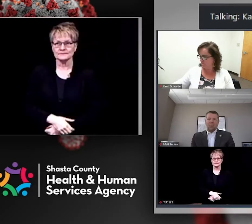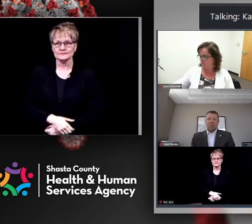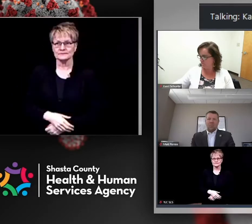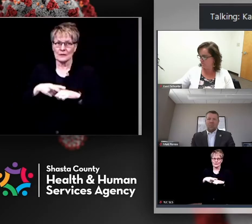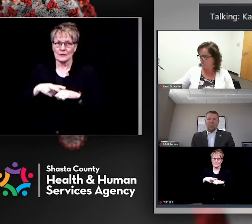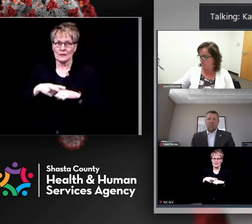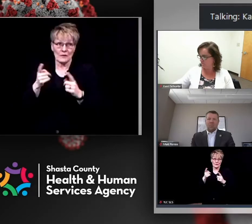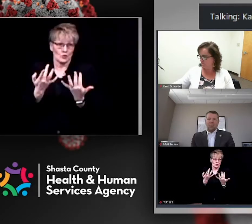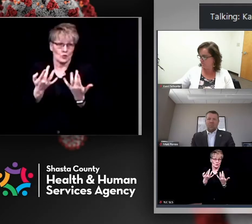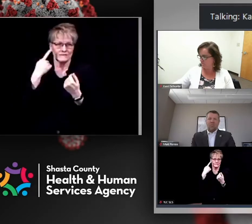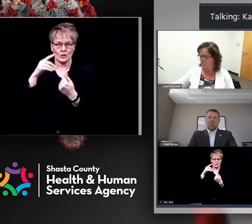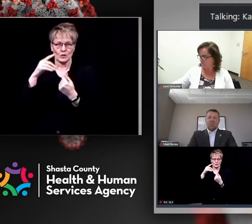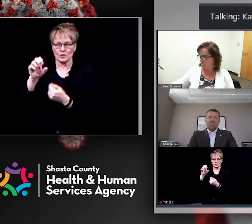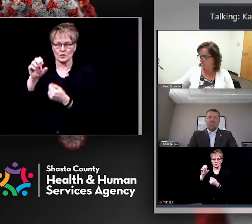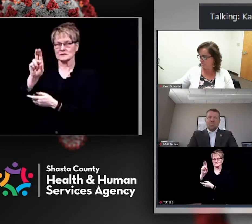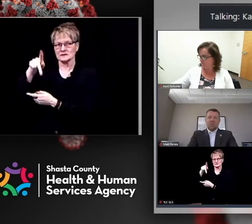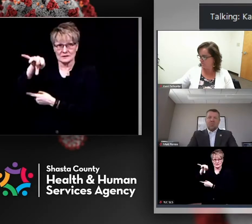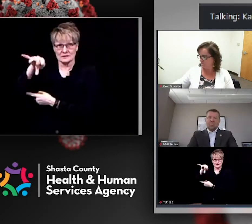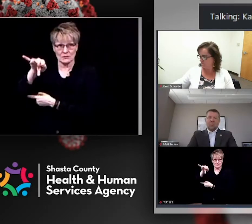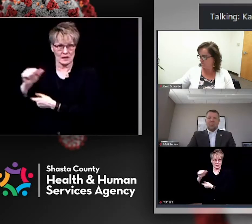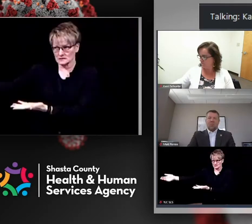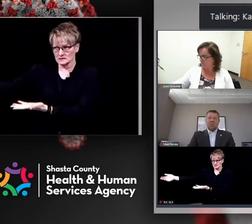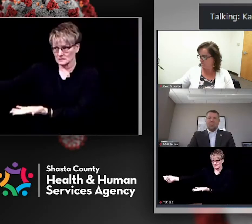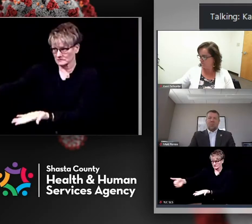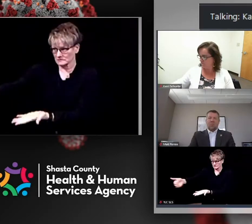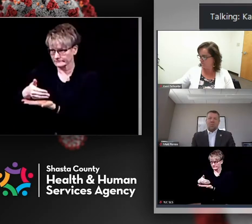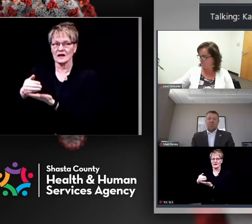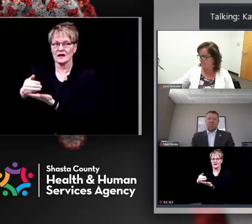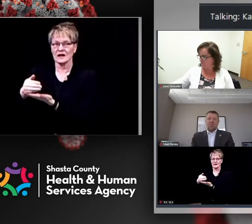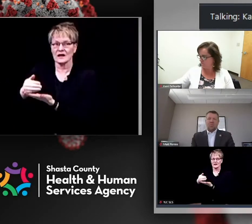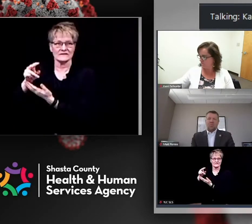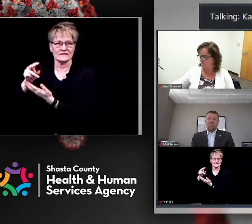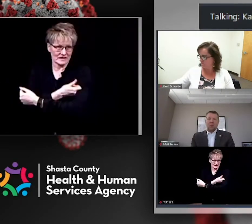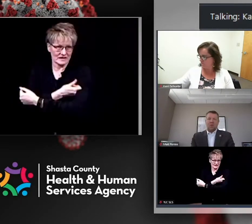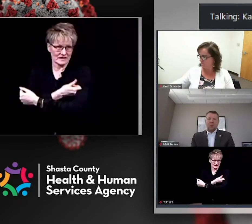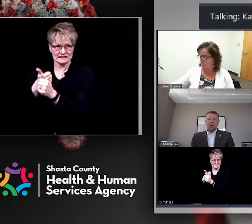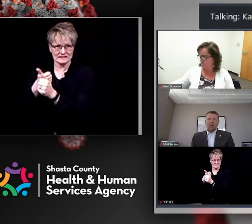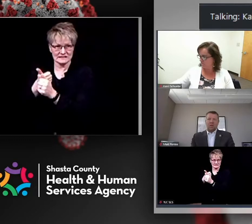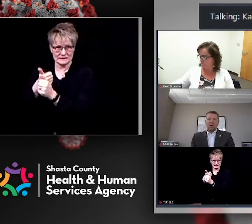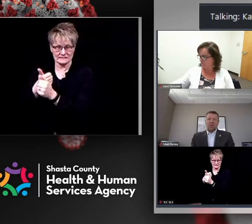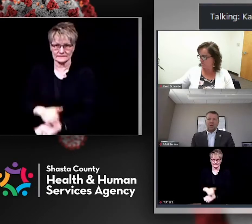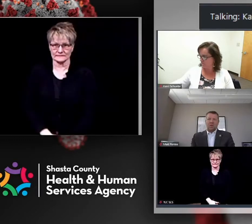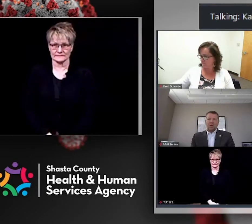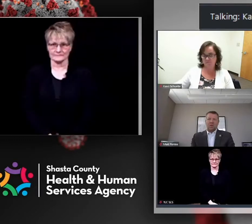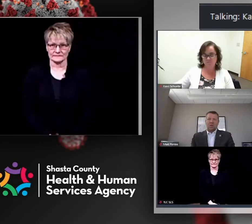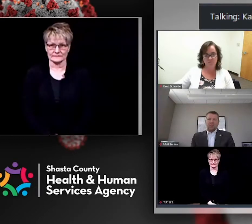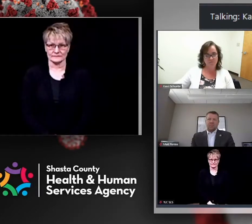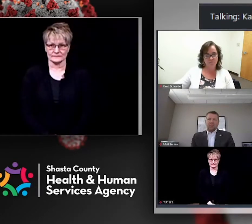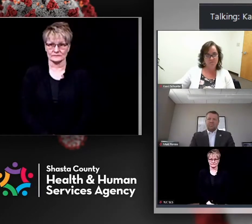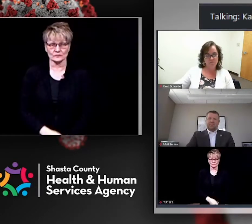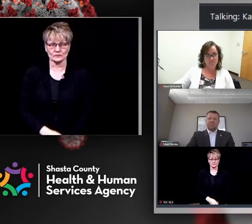You may be aware that there was a hold put on one particular lot of Moderna out of an abundant